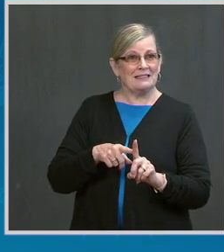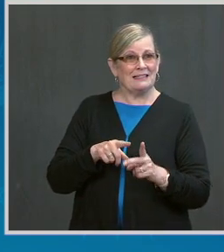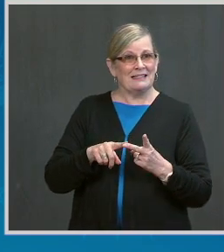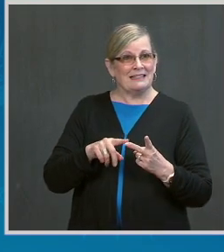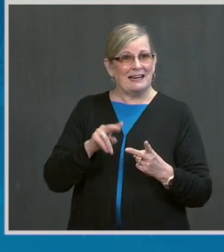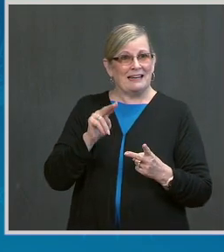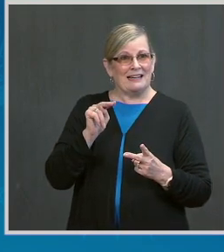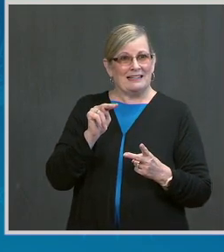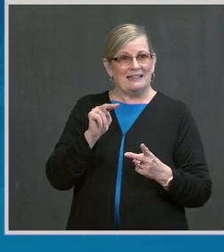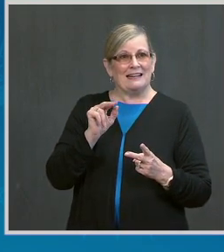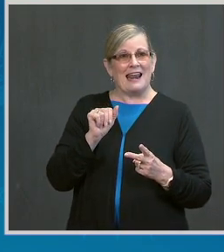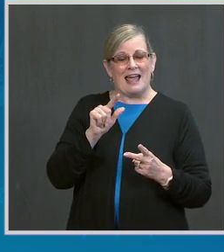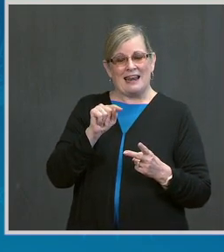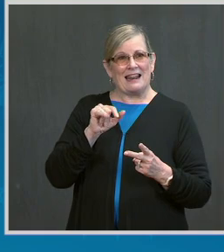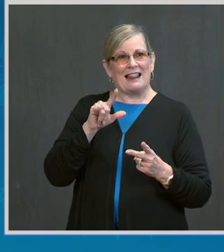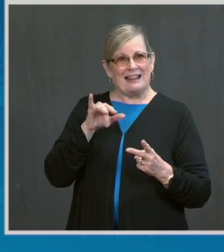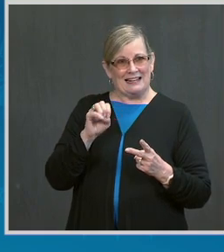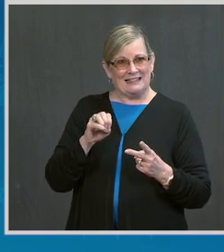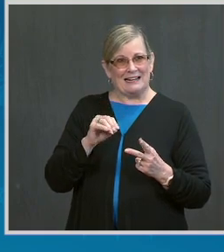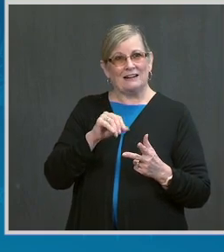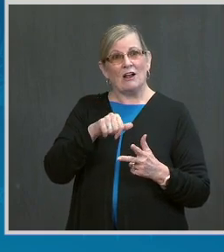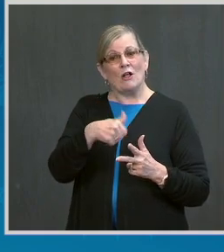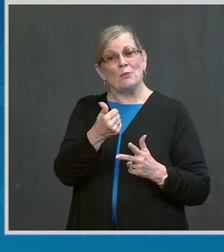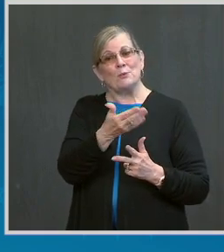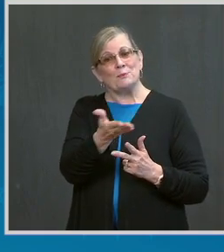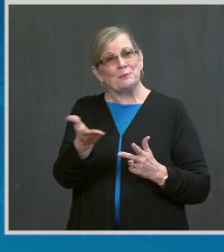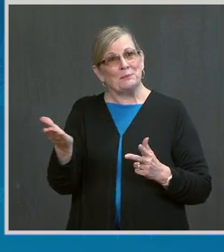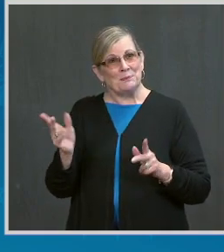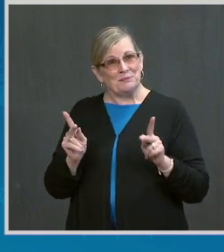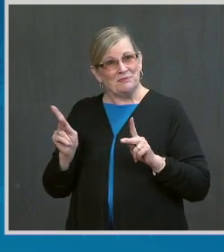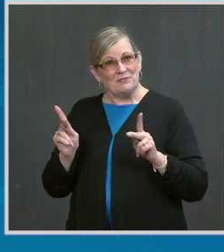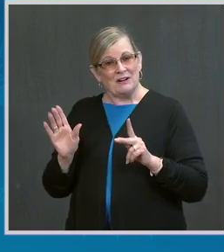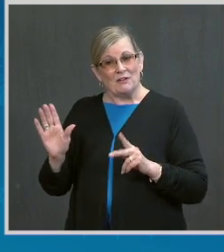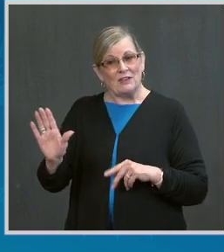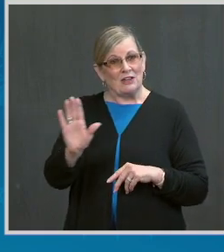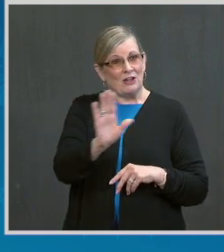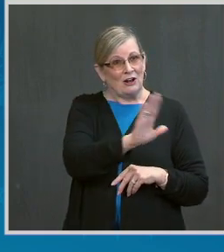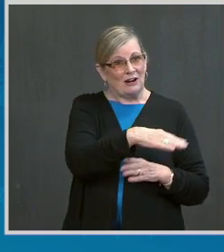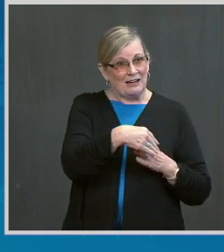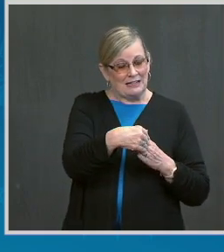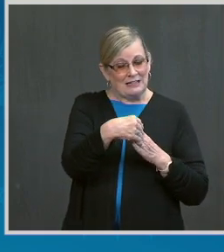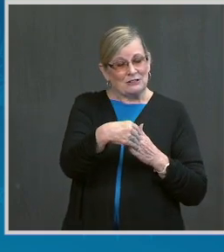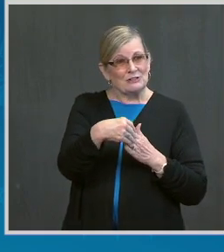for your leadership. The work of the API Victory Alliance is so important